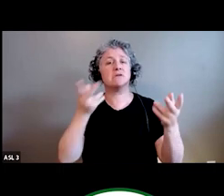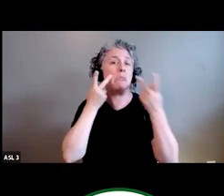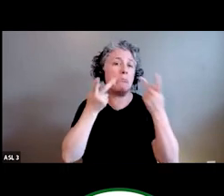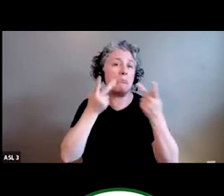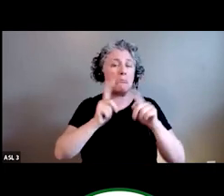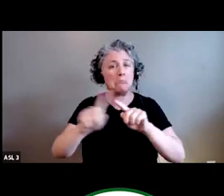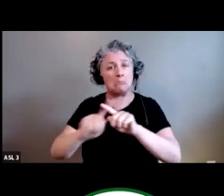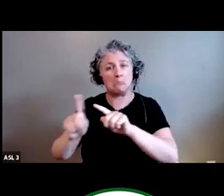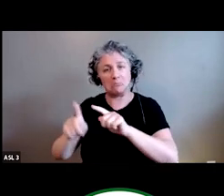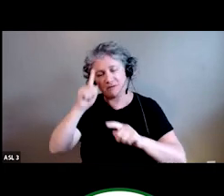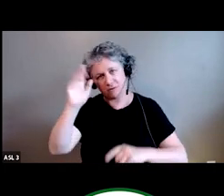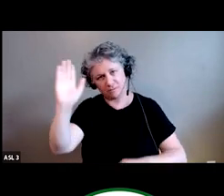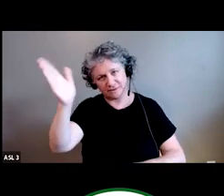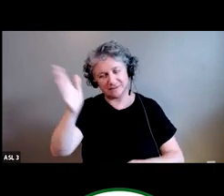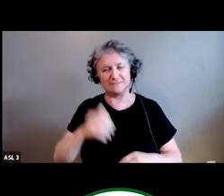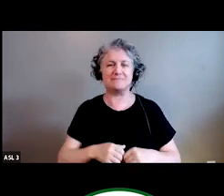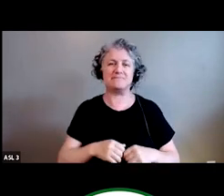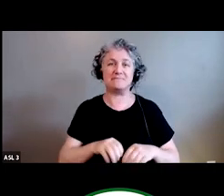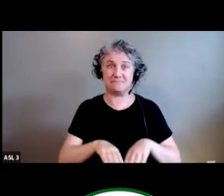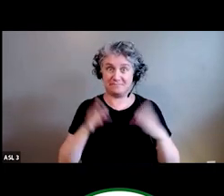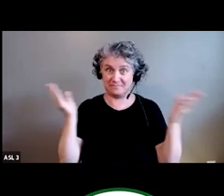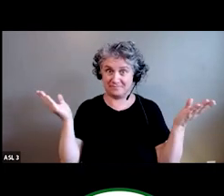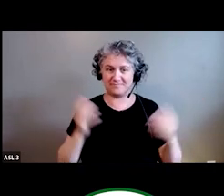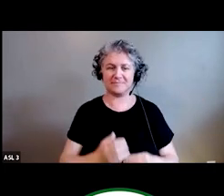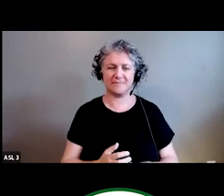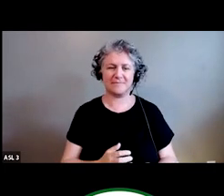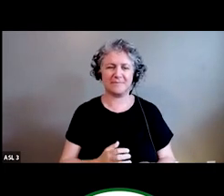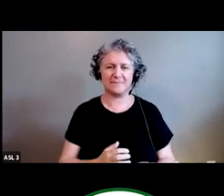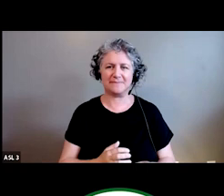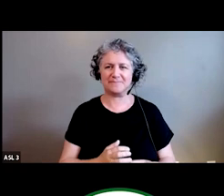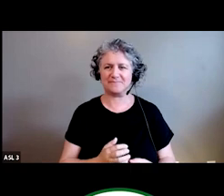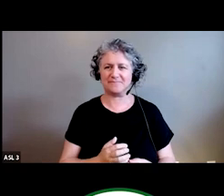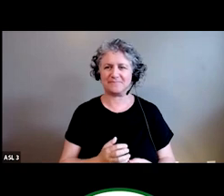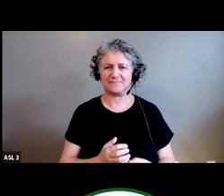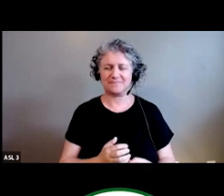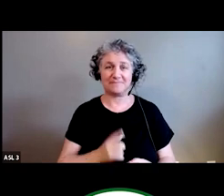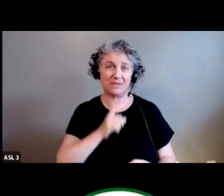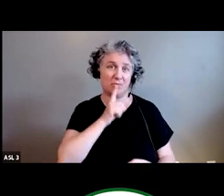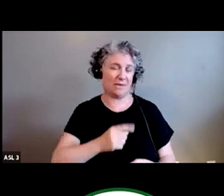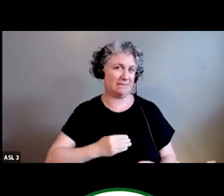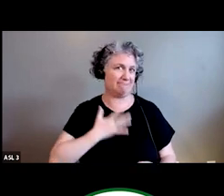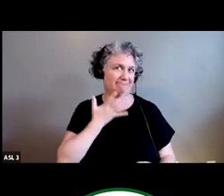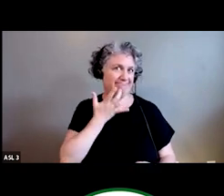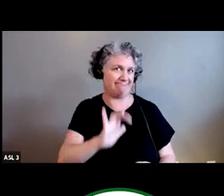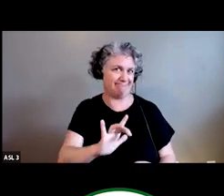I am incredibly privileged. I am grateful to be spending my working life in the adaptive